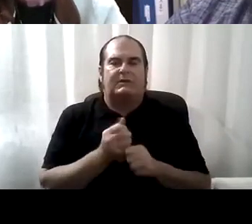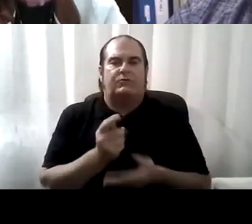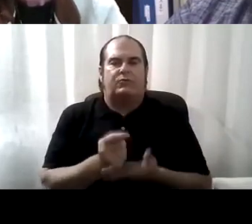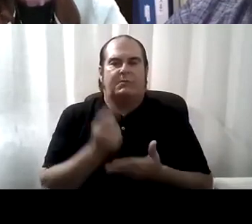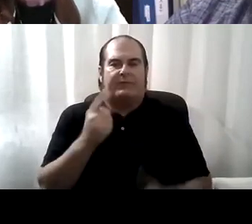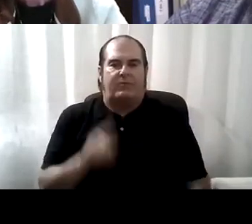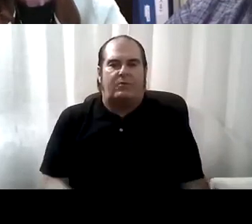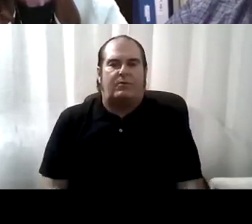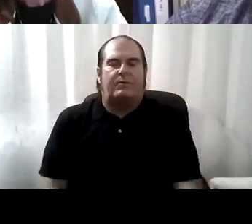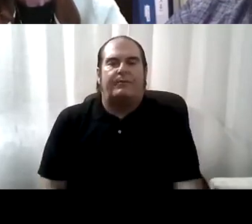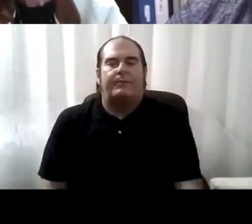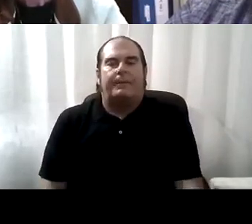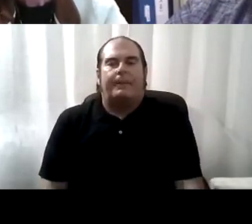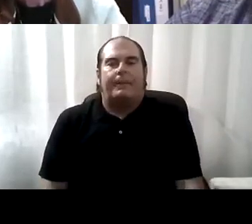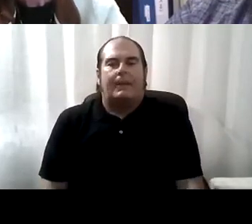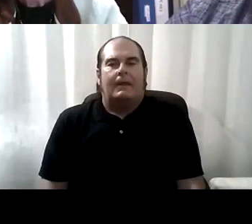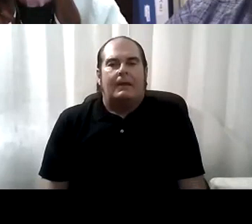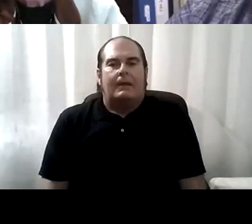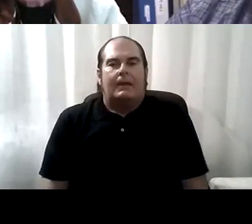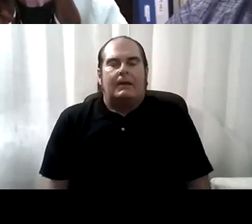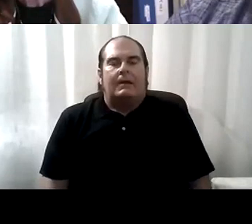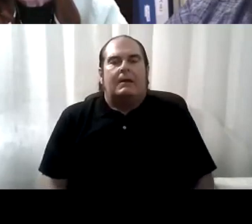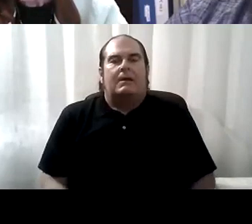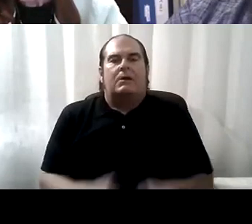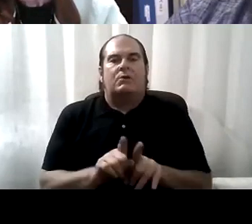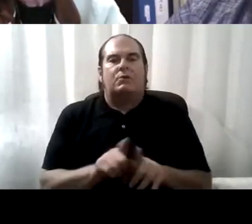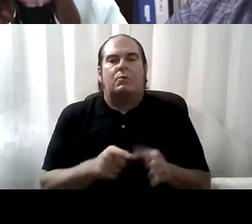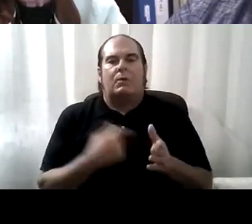It also requires us to use evidence based practices.